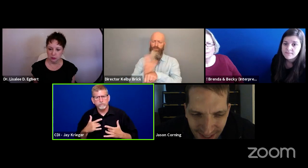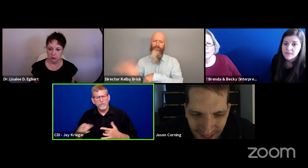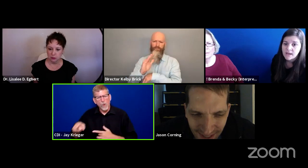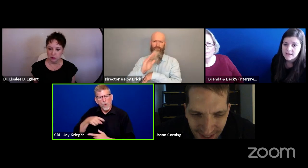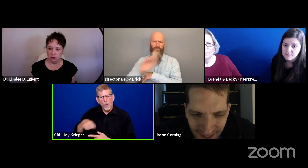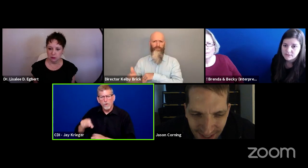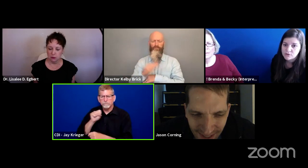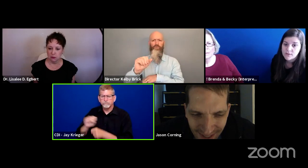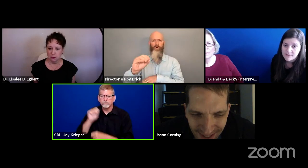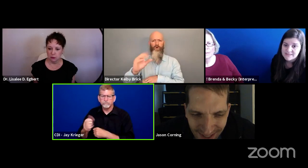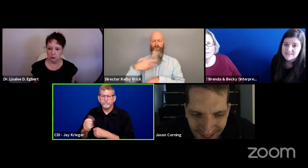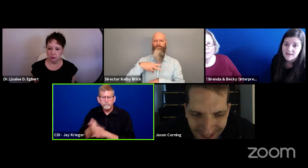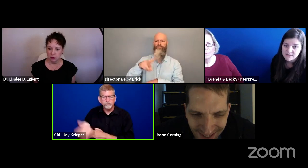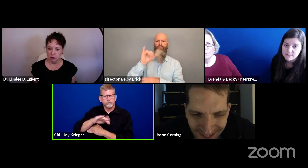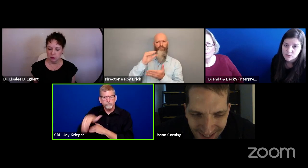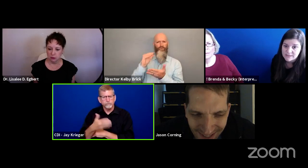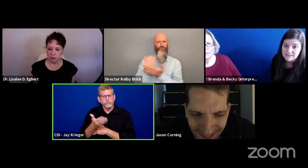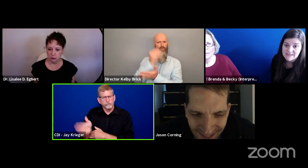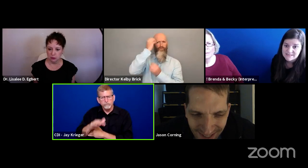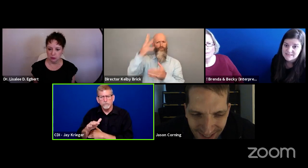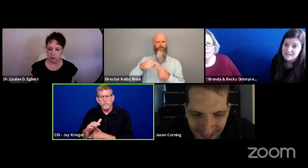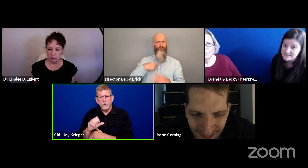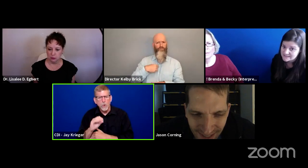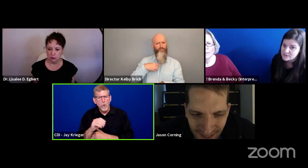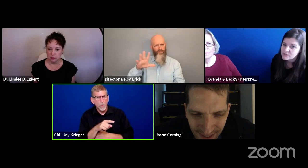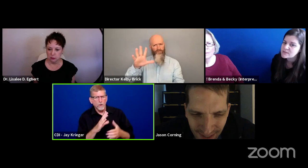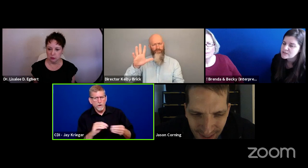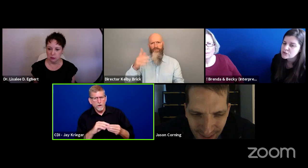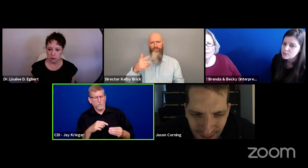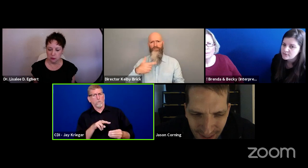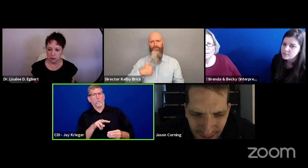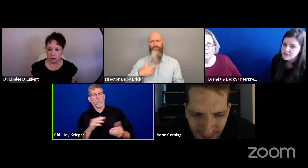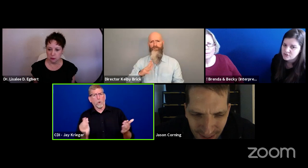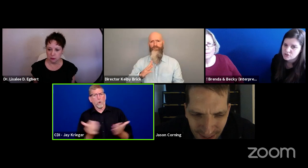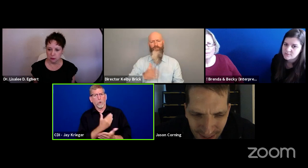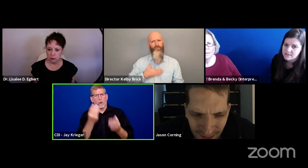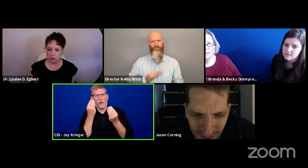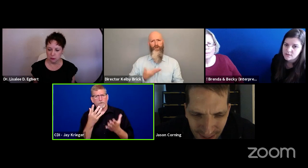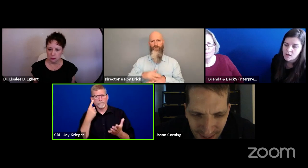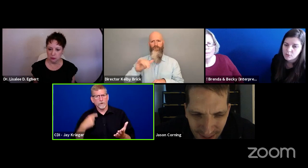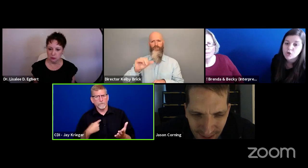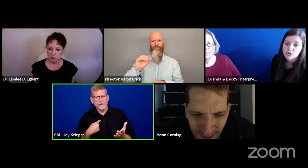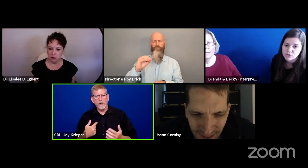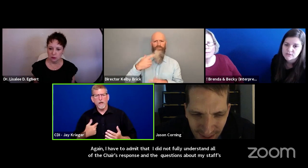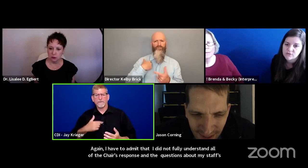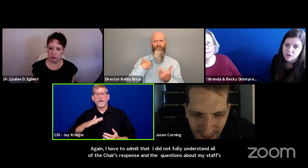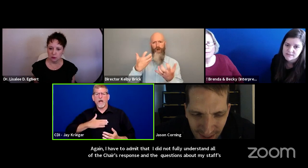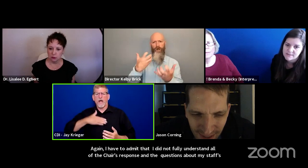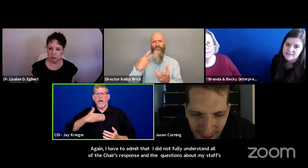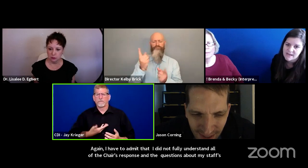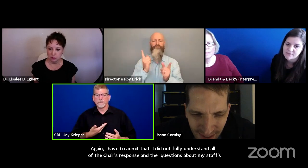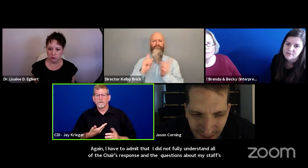Again, I know that my staff has been working day and night, so this is new information to me, her concerns in regards to my staff.